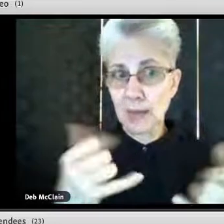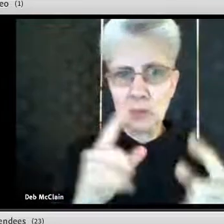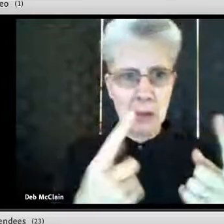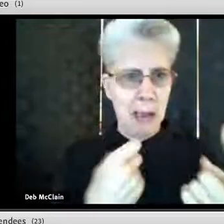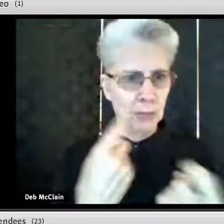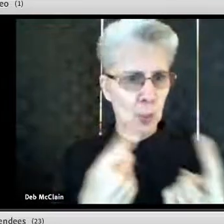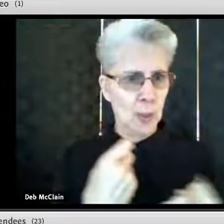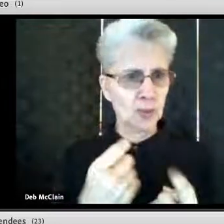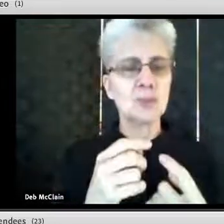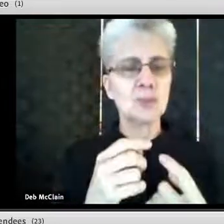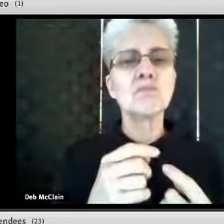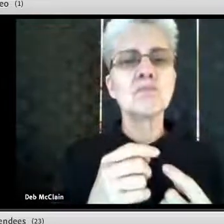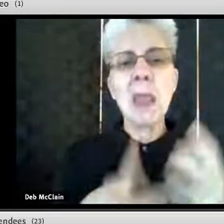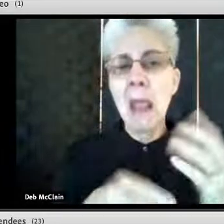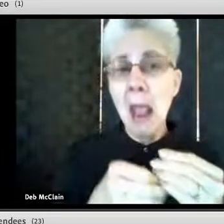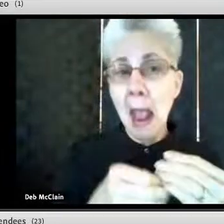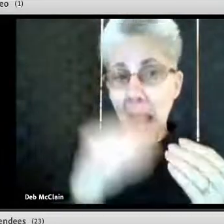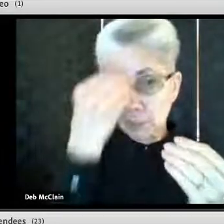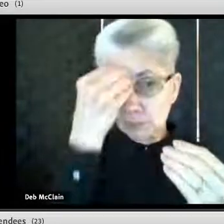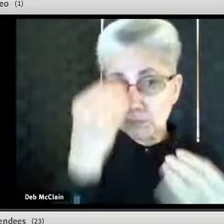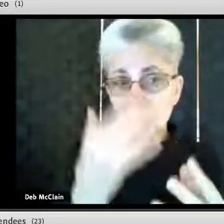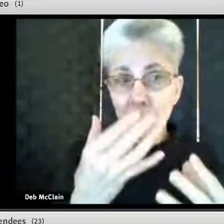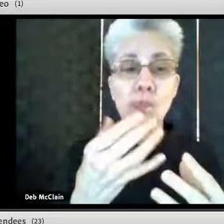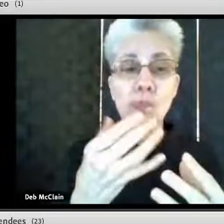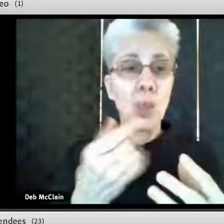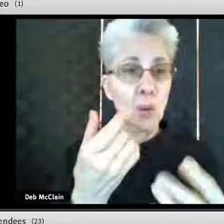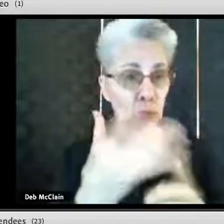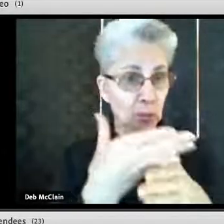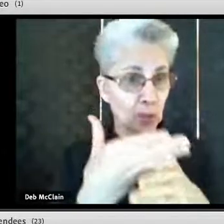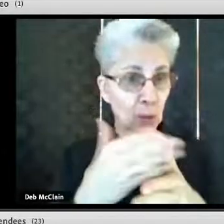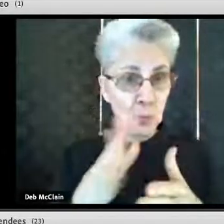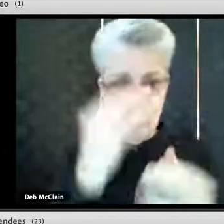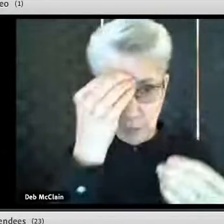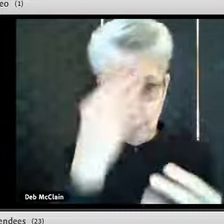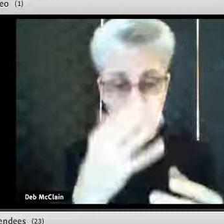to add your own insights and experiences